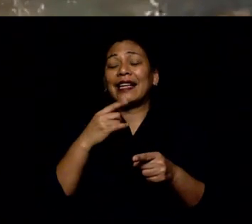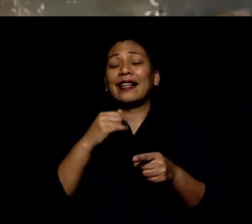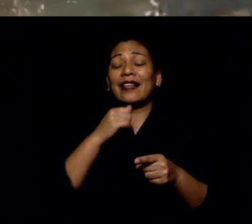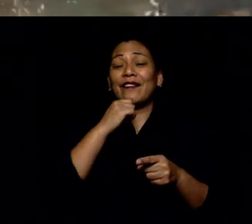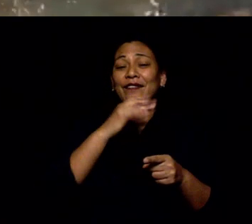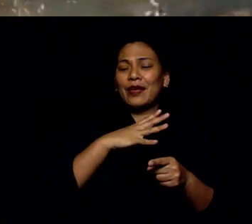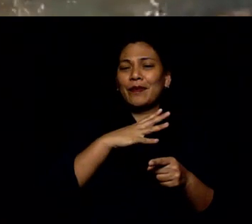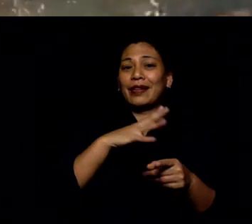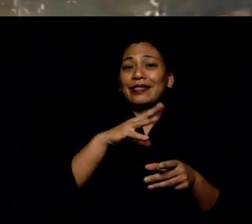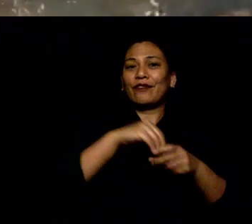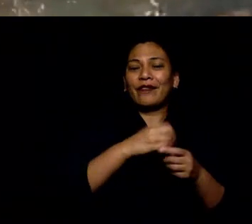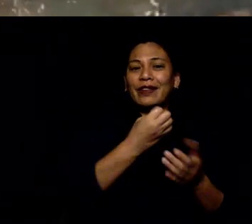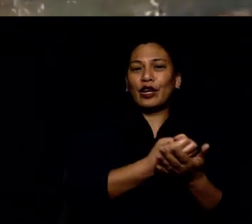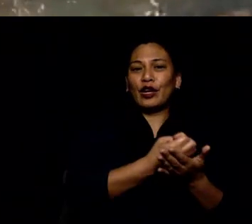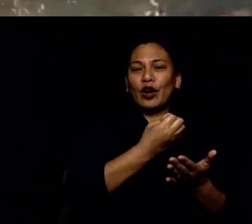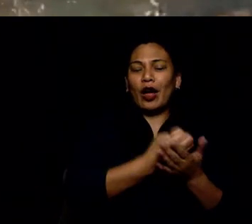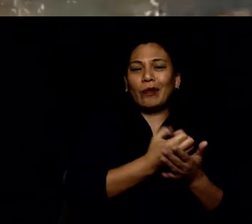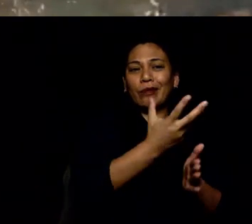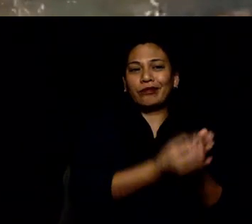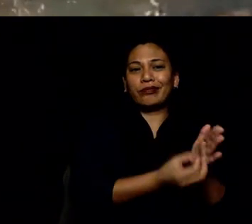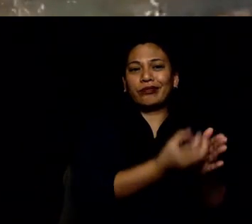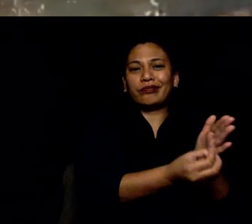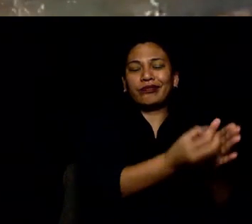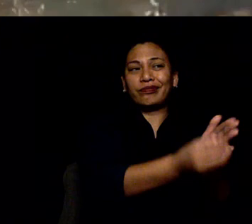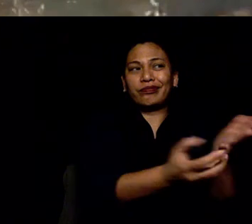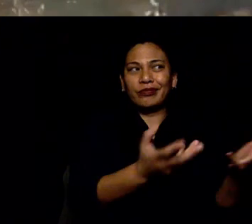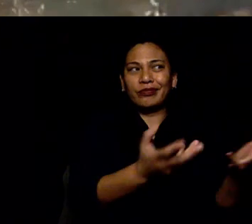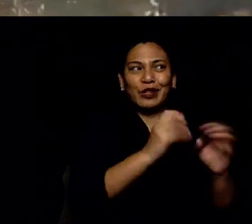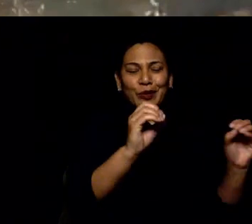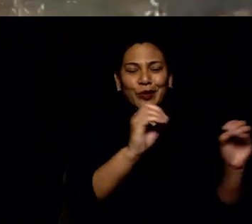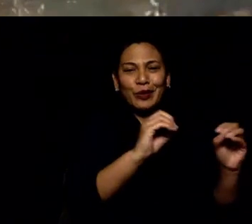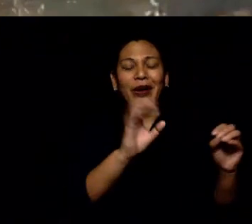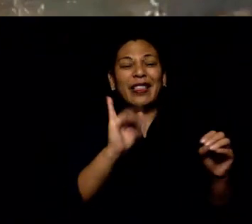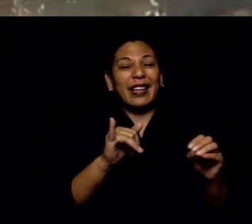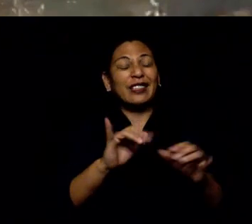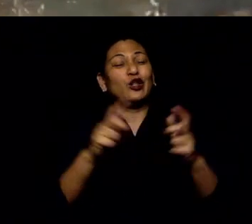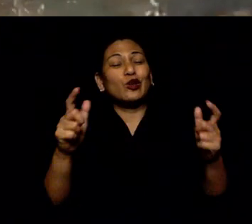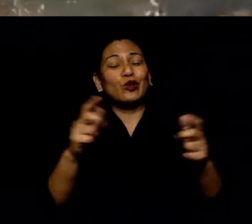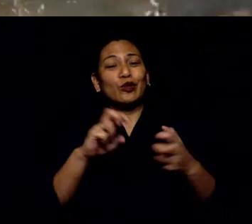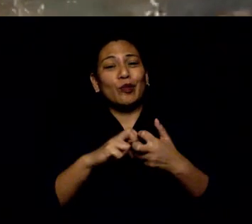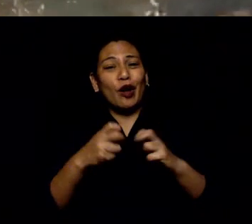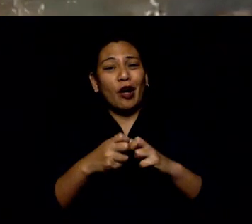And it's a huge problem, uh, absence of females, of people of colour.